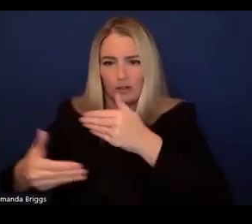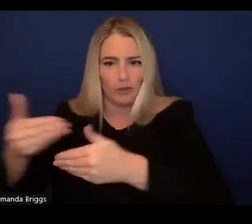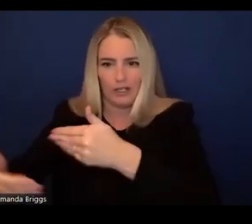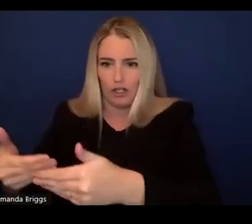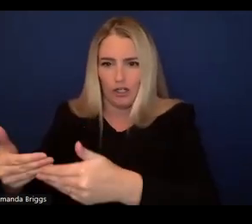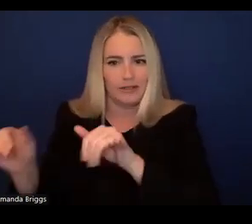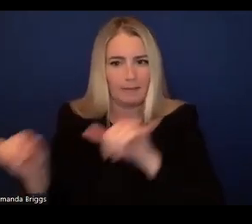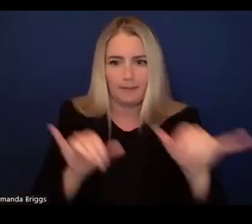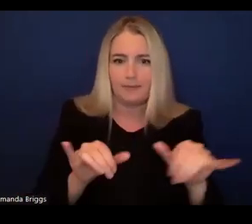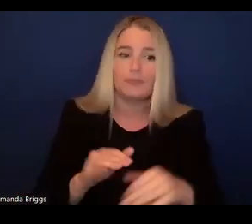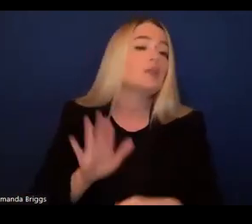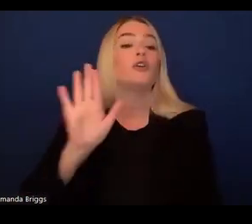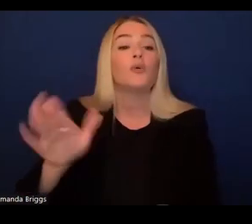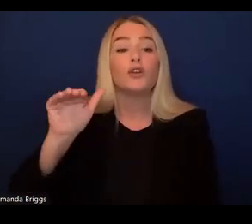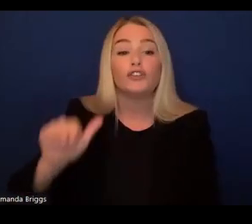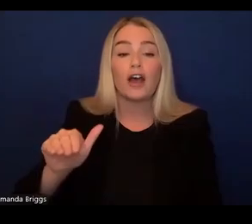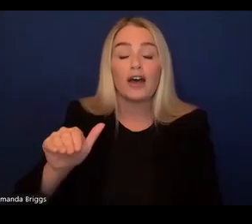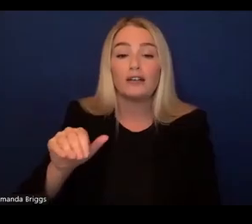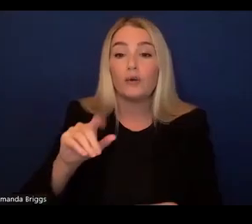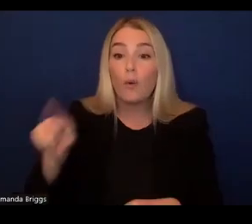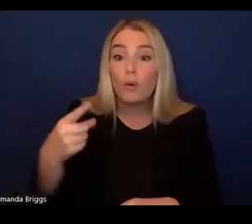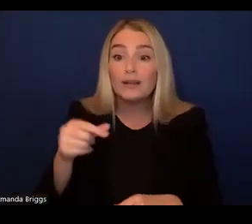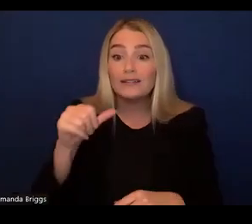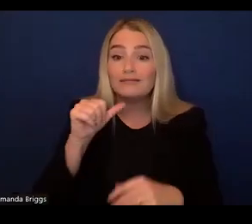Your child can only be denied to return to school without procedures.